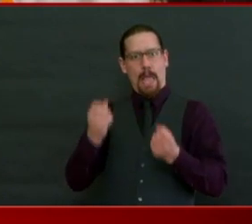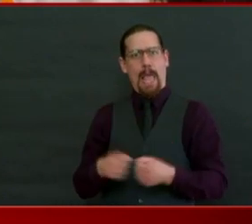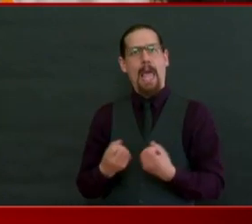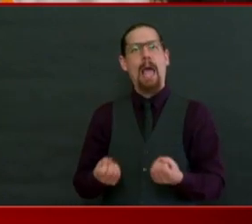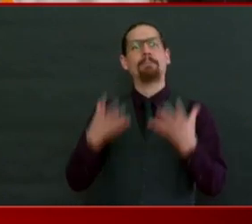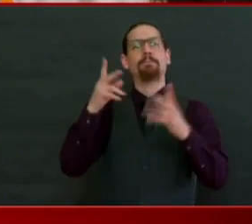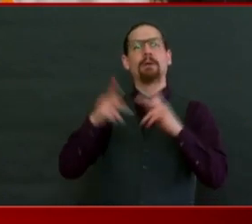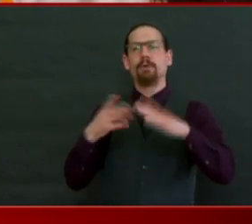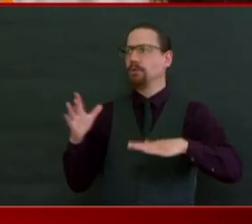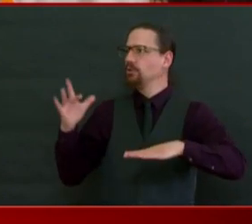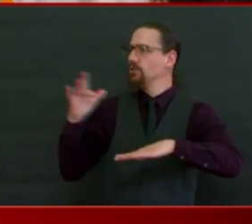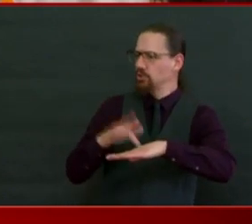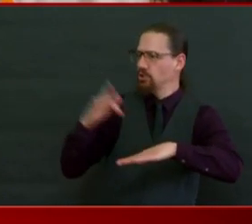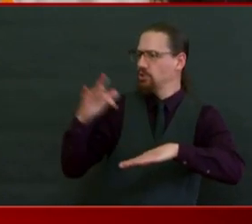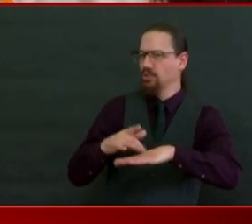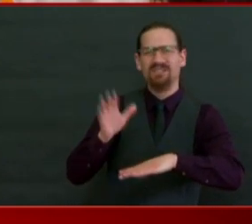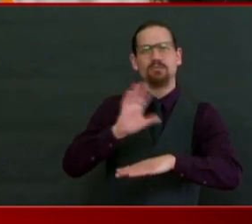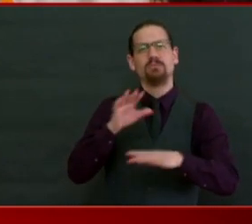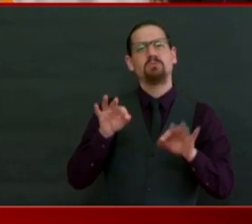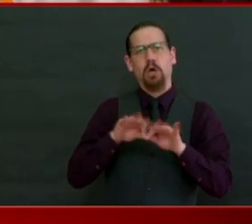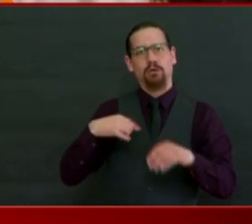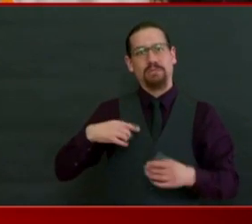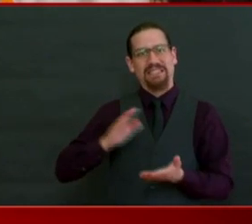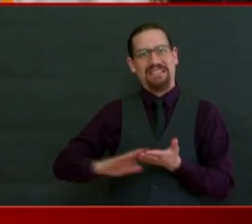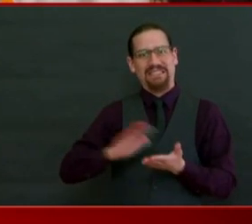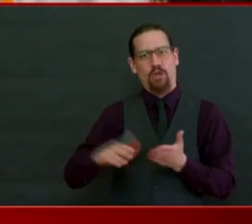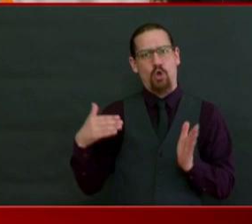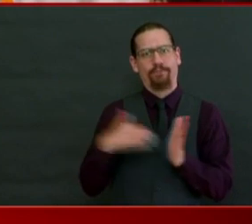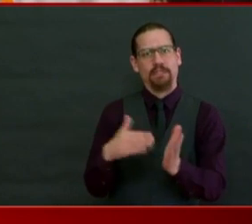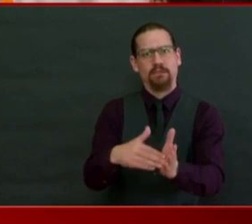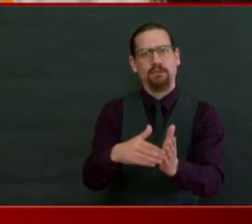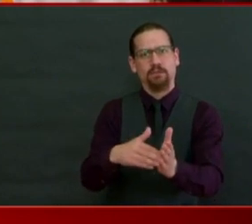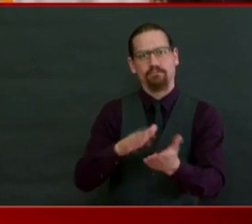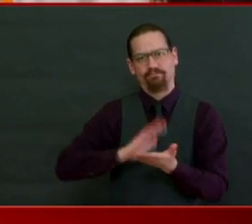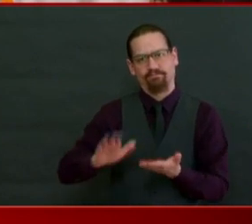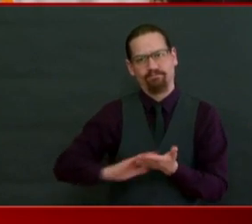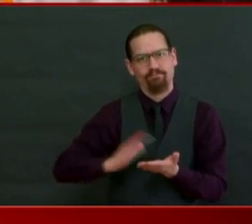IS IN TERMS OF THE TURNOVER.